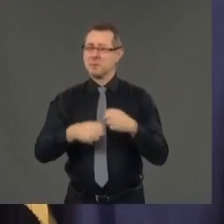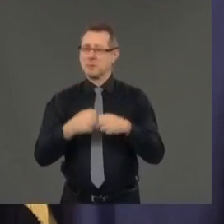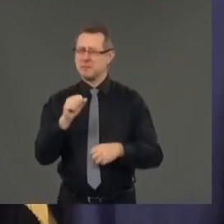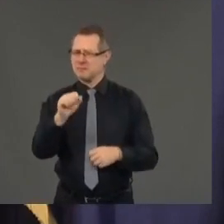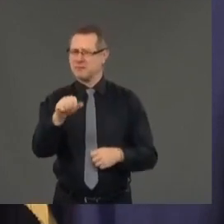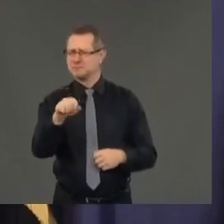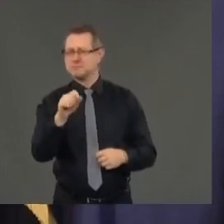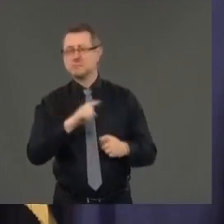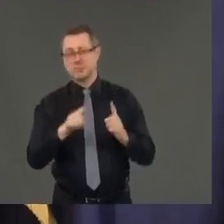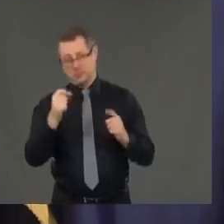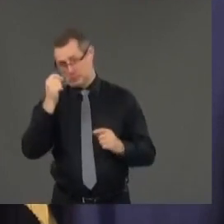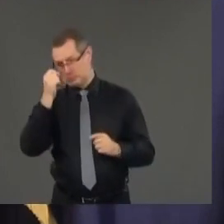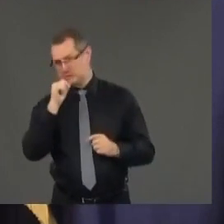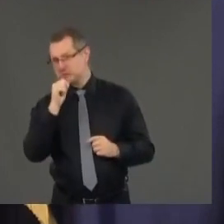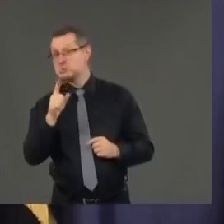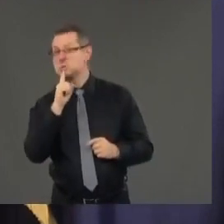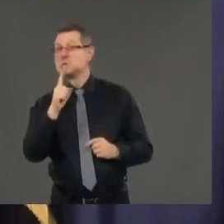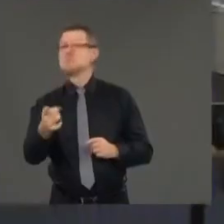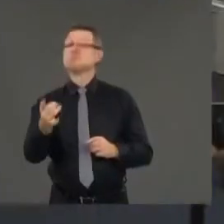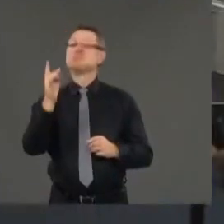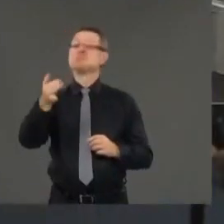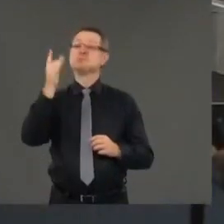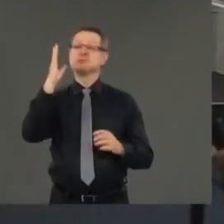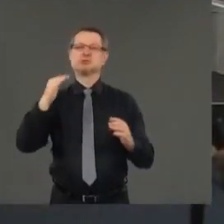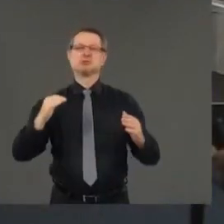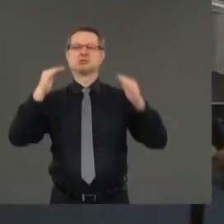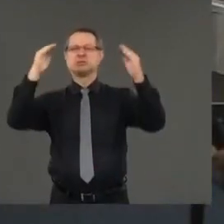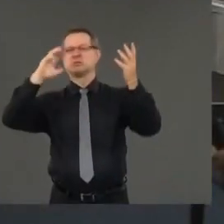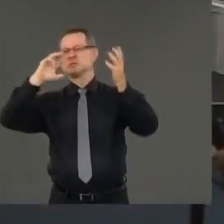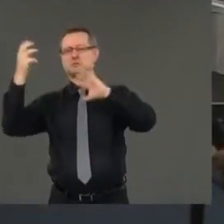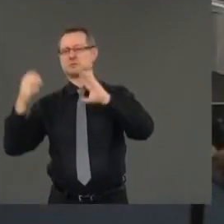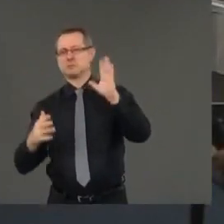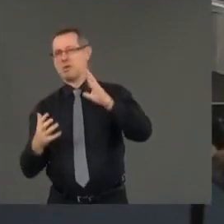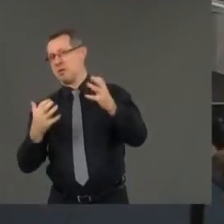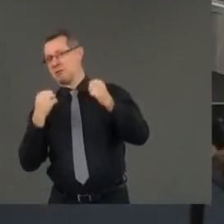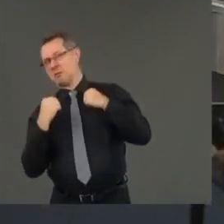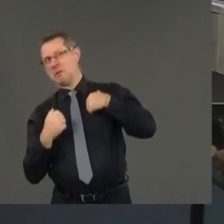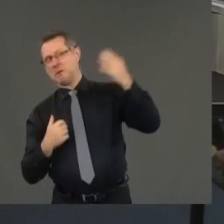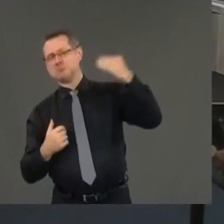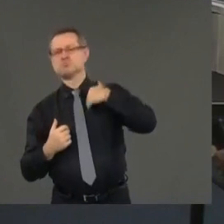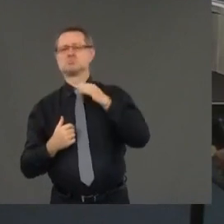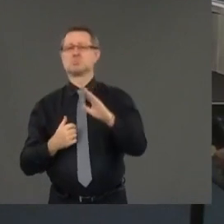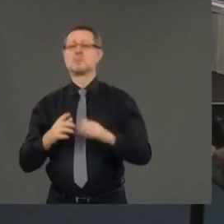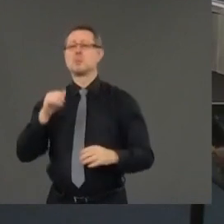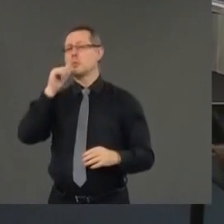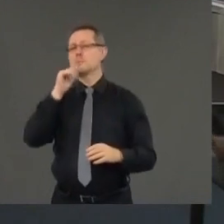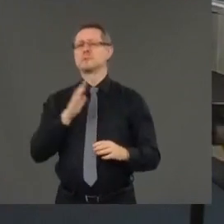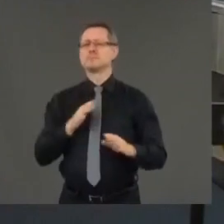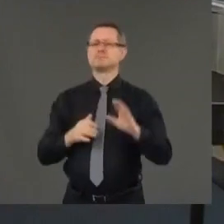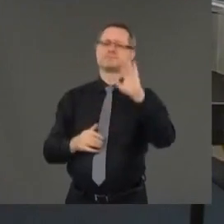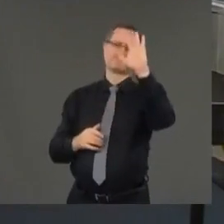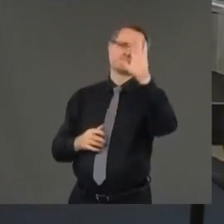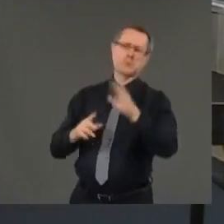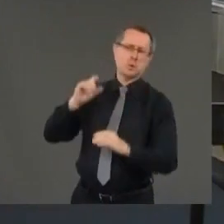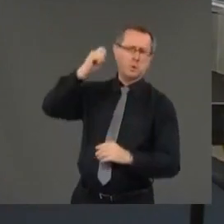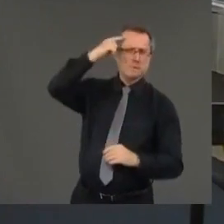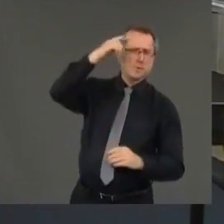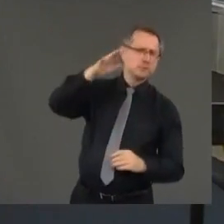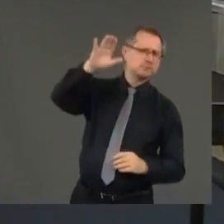YES, WE HAVE A PROBLEM. NOT A PROBLEM THAT REQUIRES FEDERAL INTERVENTION FOR STATE